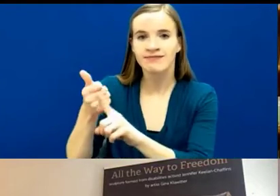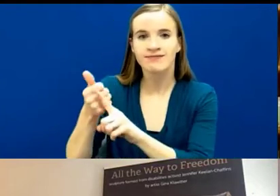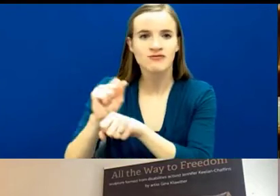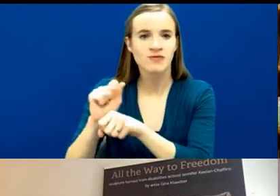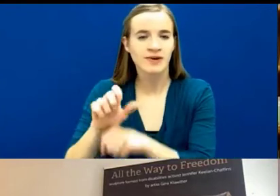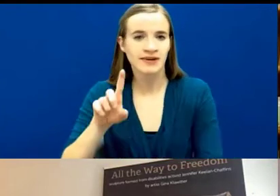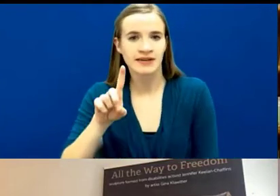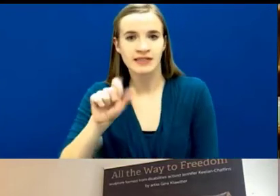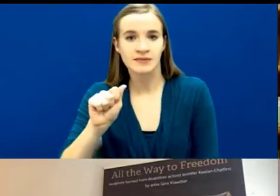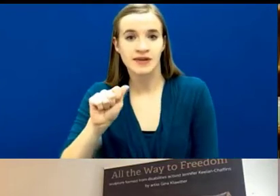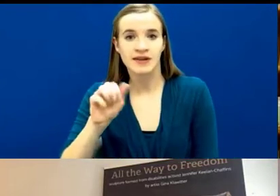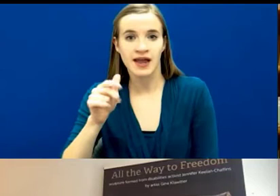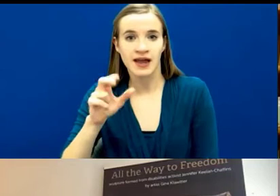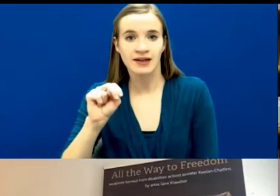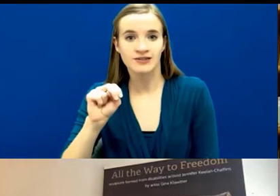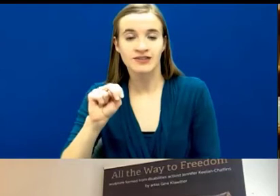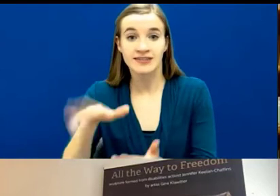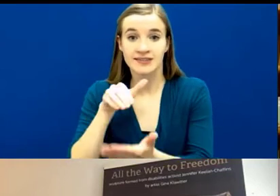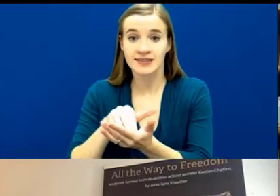Annette and Jennifer. Thank you, everyone.